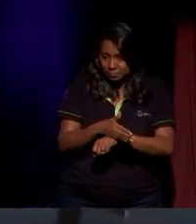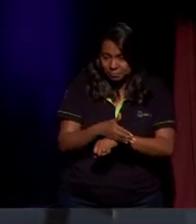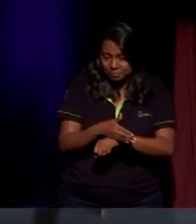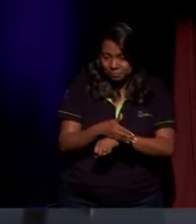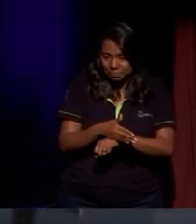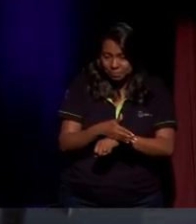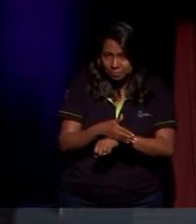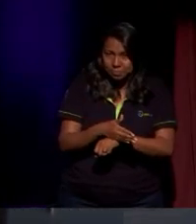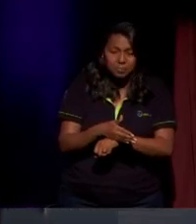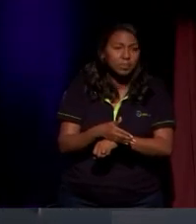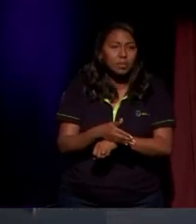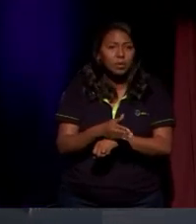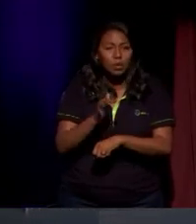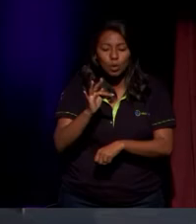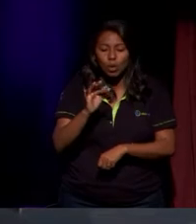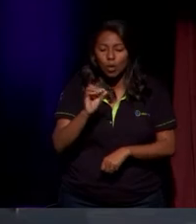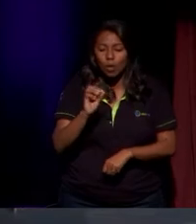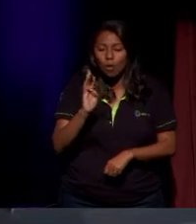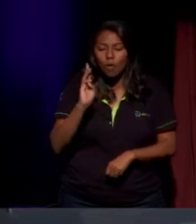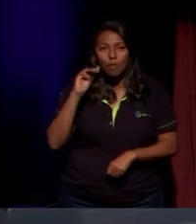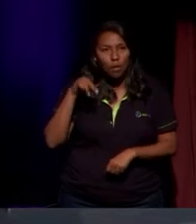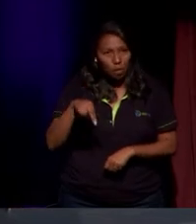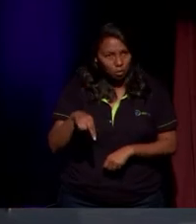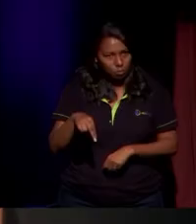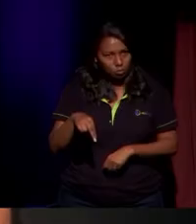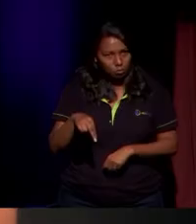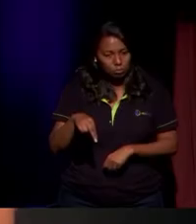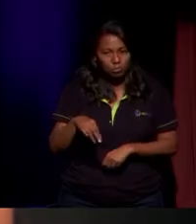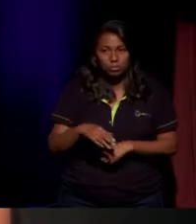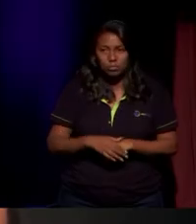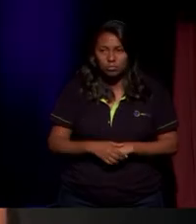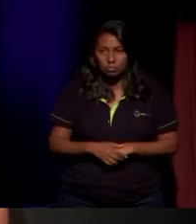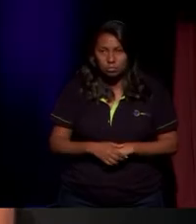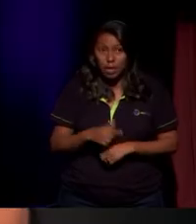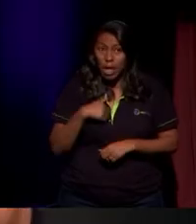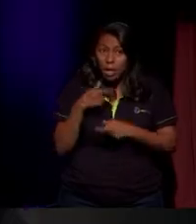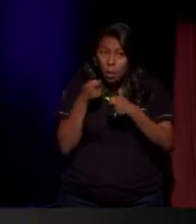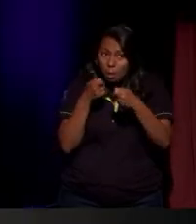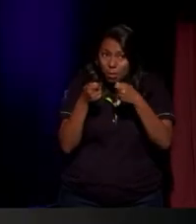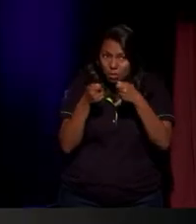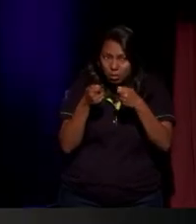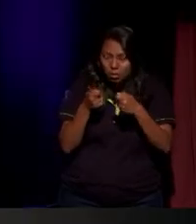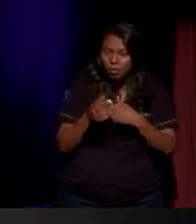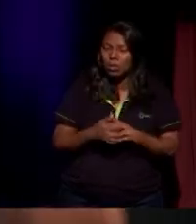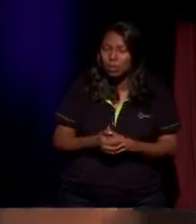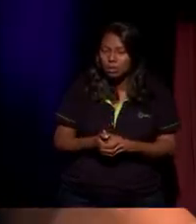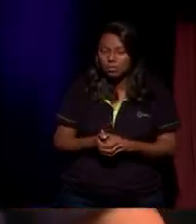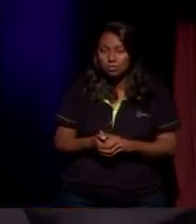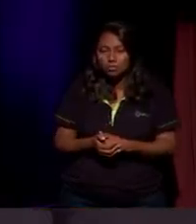that I participated in a forum, I was mediating, role of looking at the time, in short,